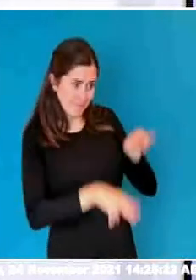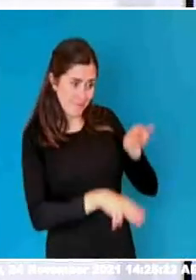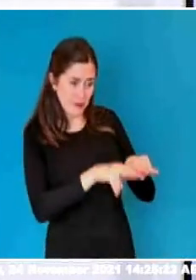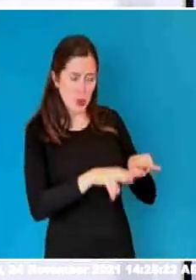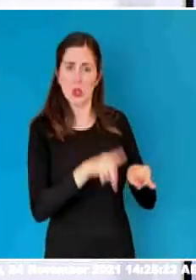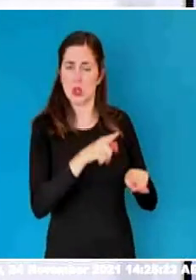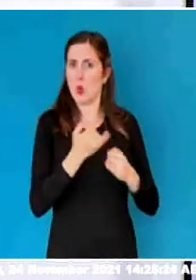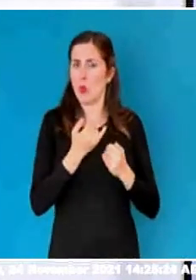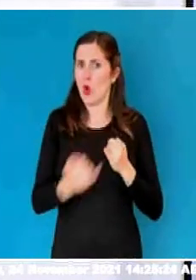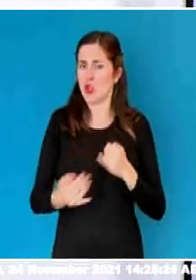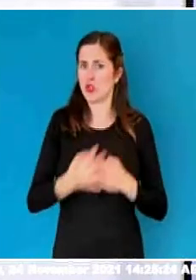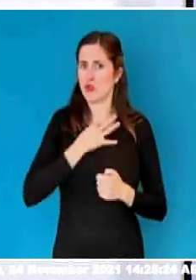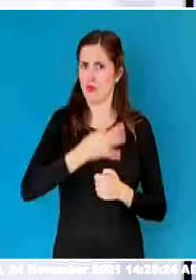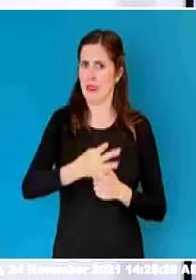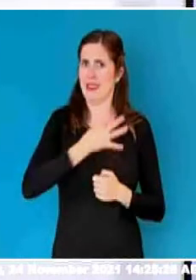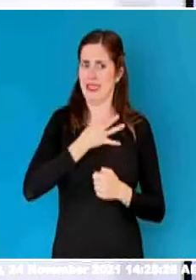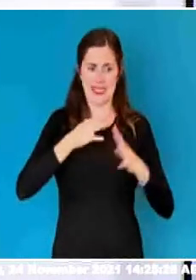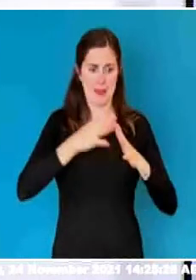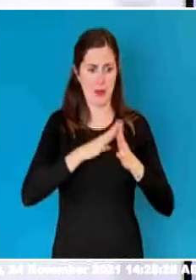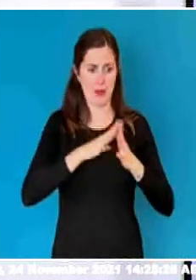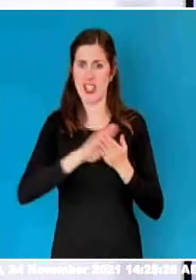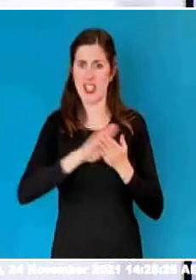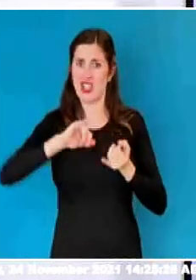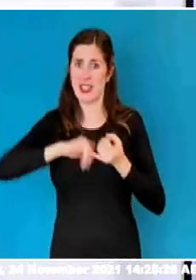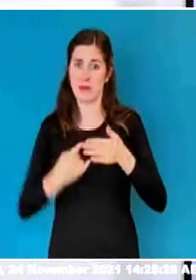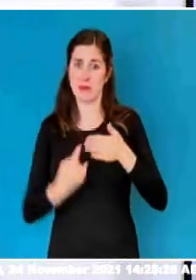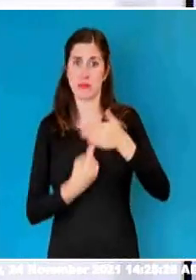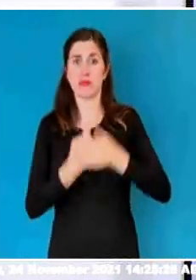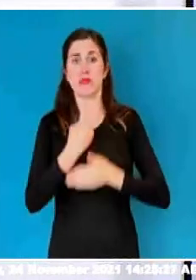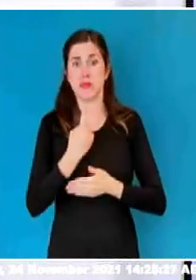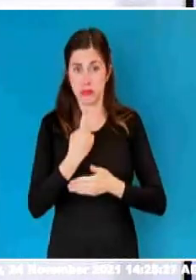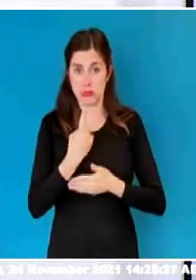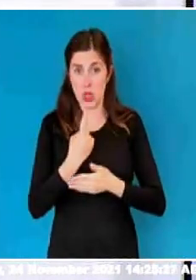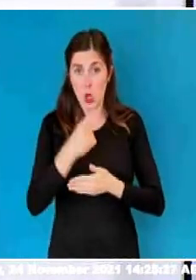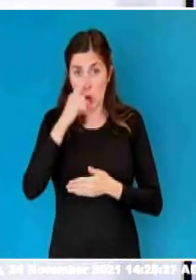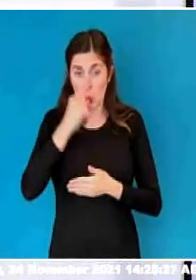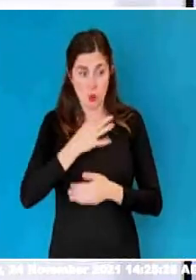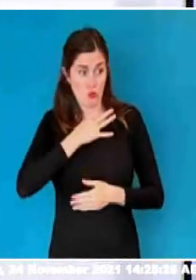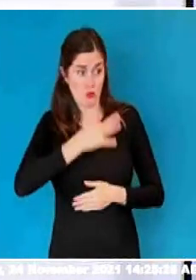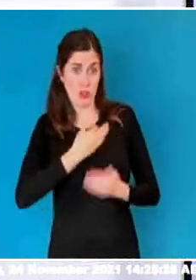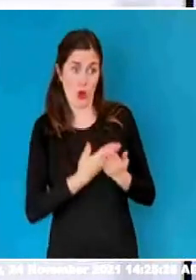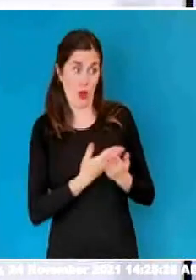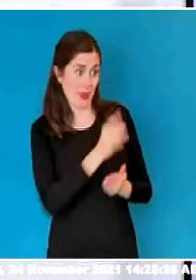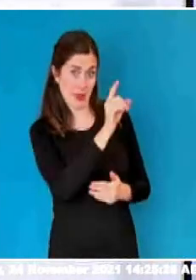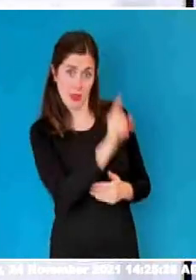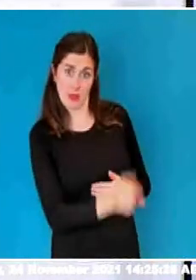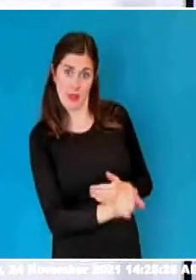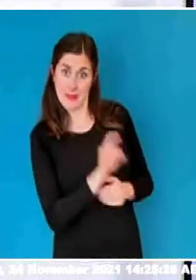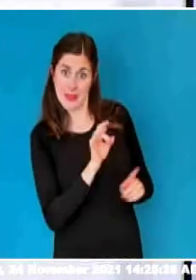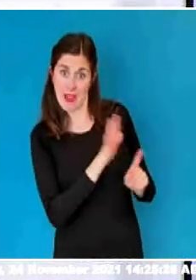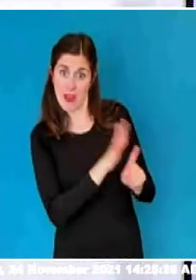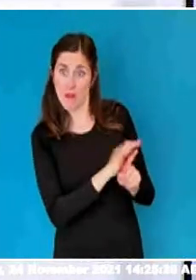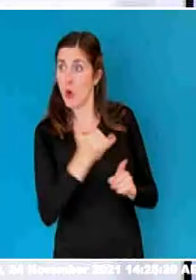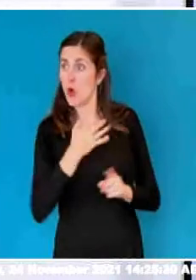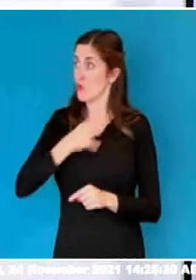[work health safety] risk (whether to themselves or others). On what basis do you make that statement?